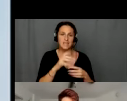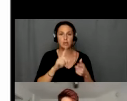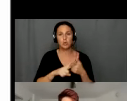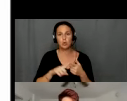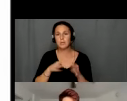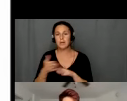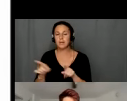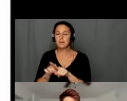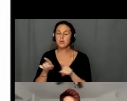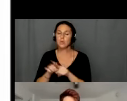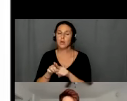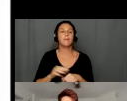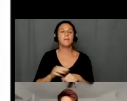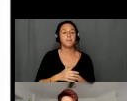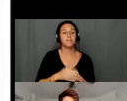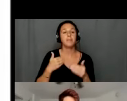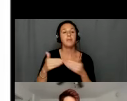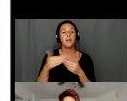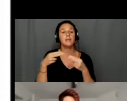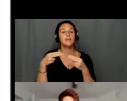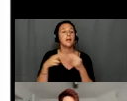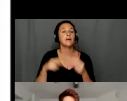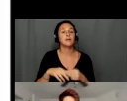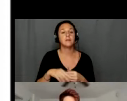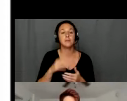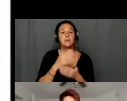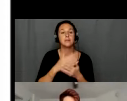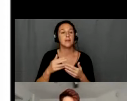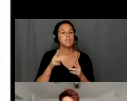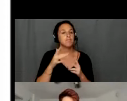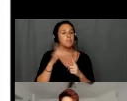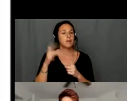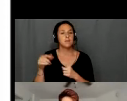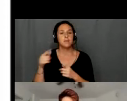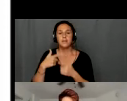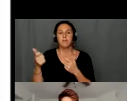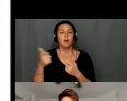Next slide. some highlights from our research on heat impacts on outdoor workers